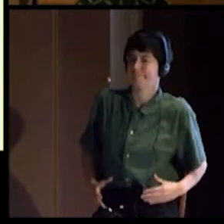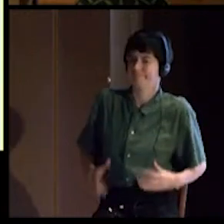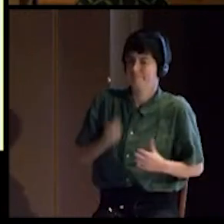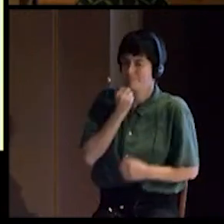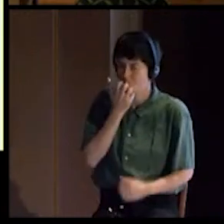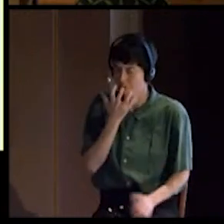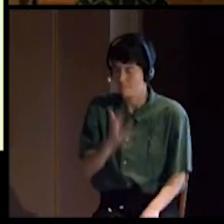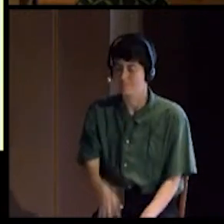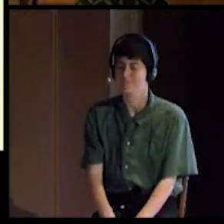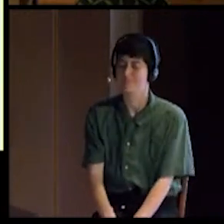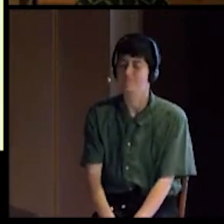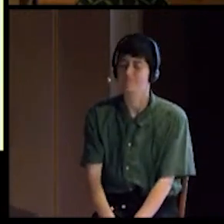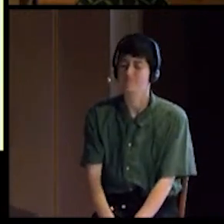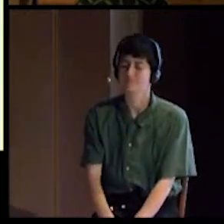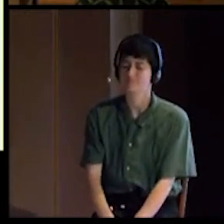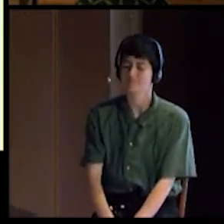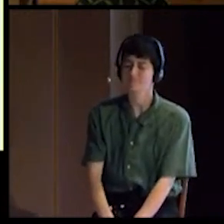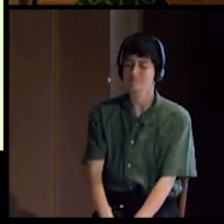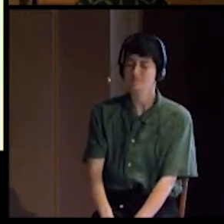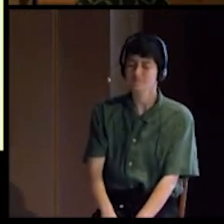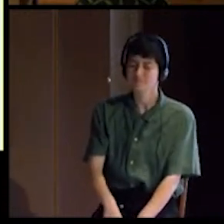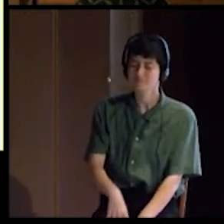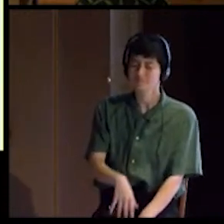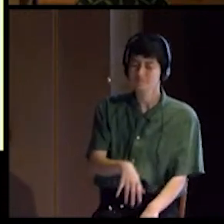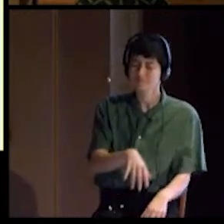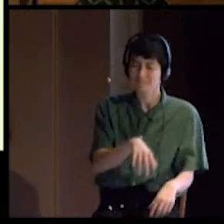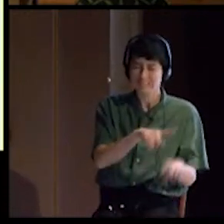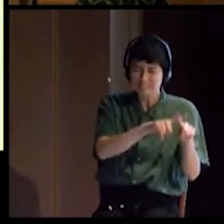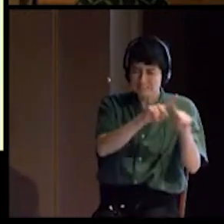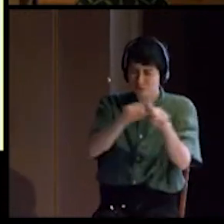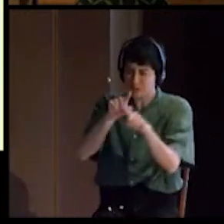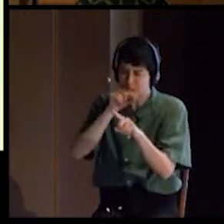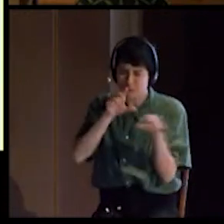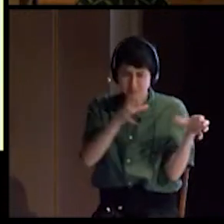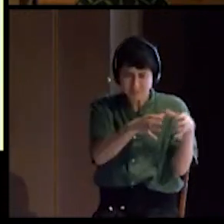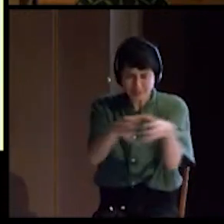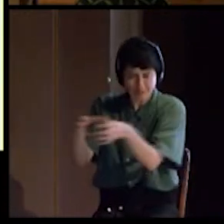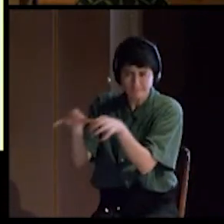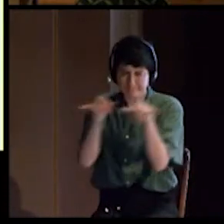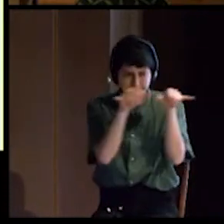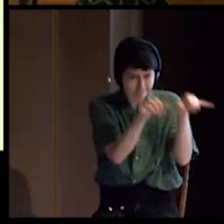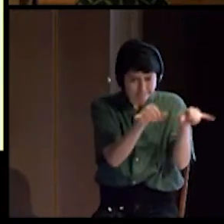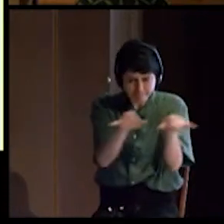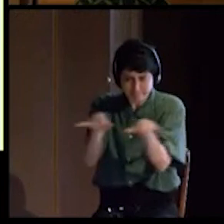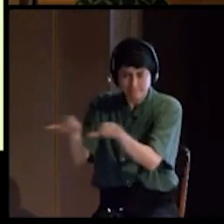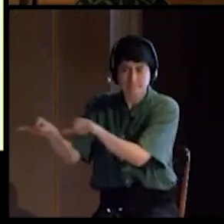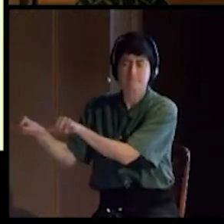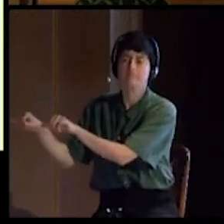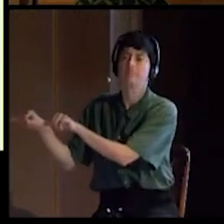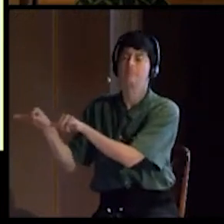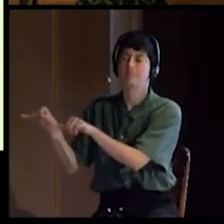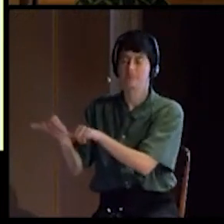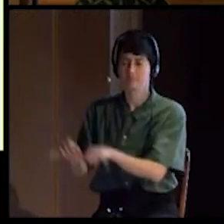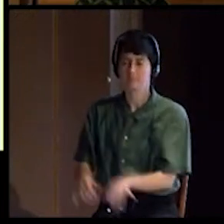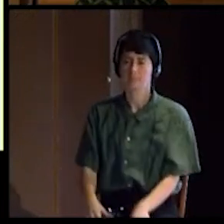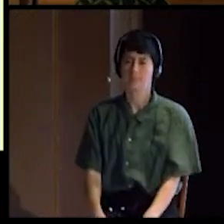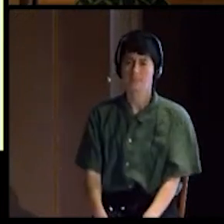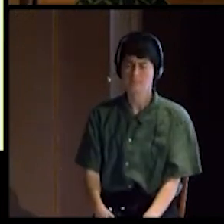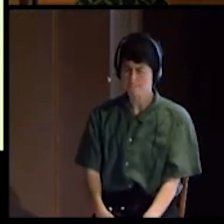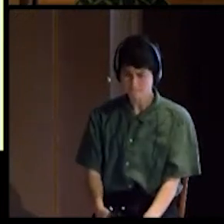And so we were really curious to understand whether these patterns hold